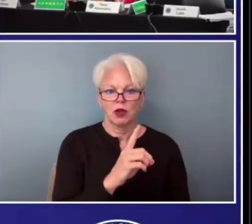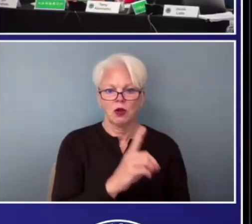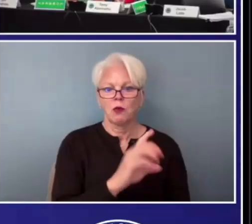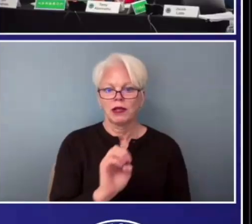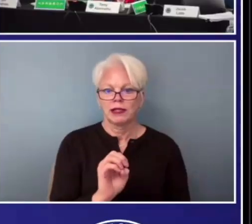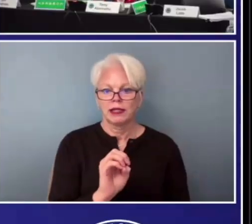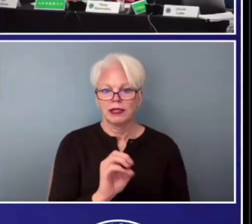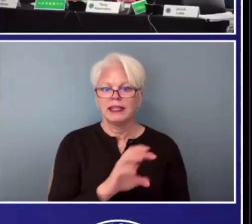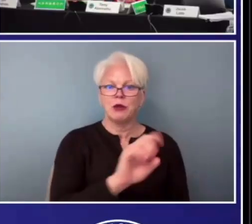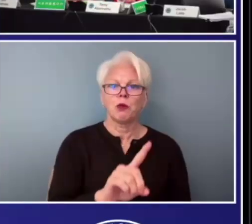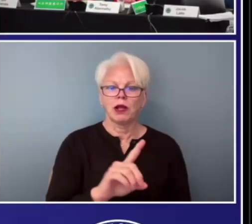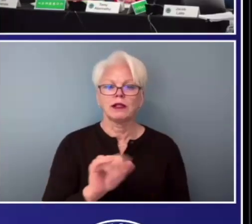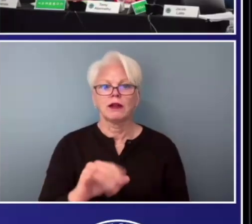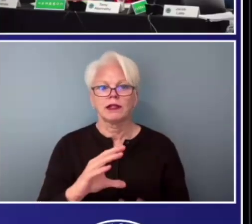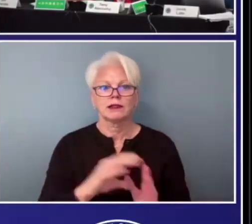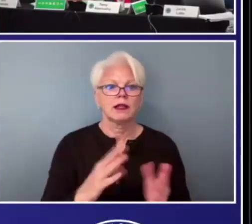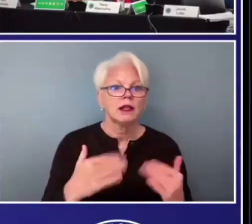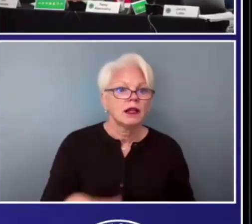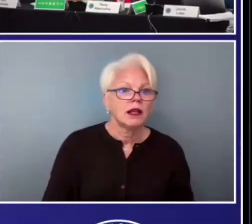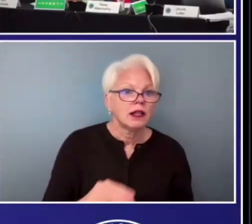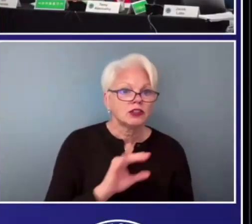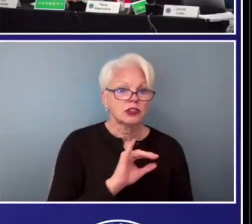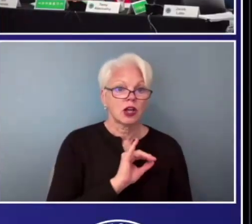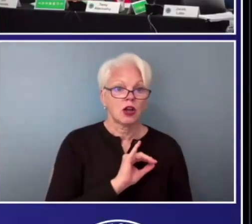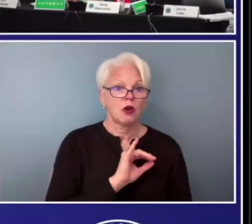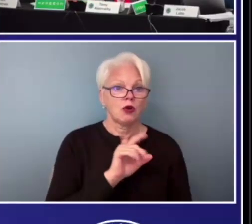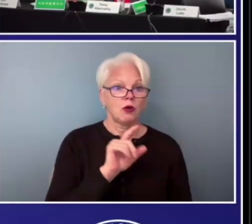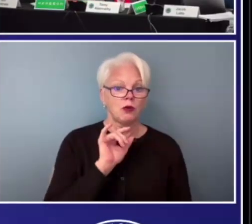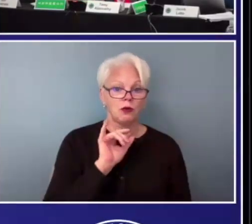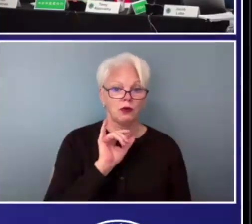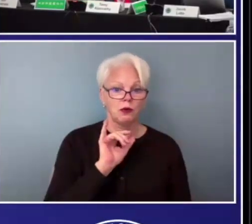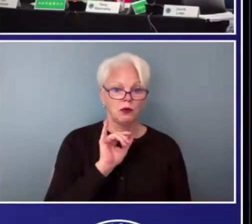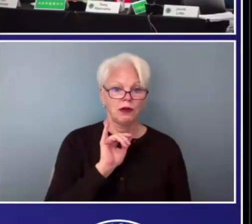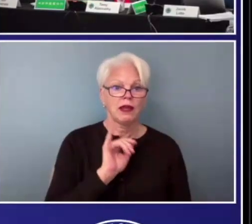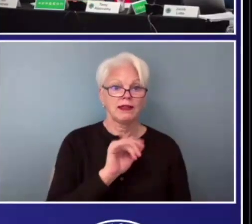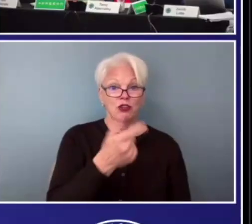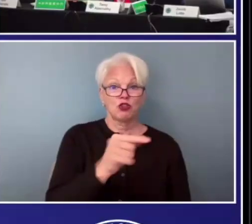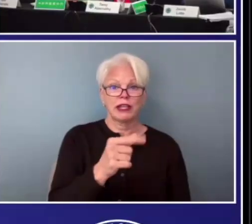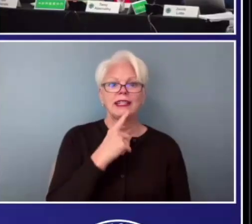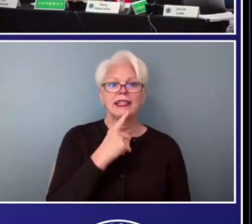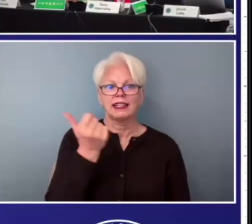deleted. Is that deleted? It is. That is -- that's deleted in green. I'm not sure why it's not showing deleted,